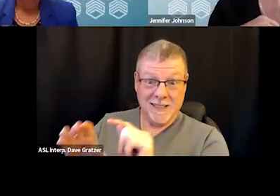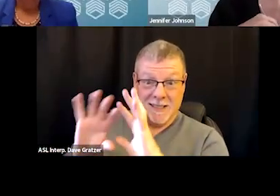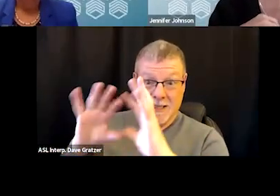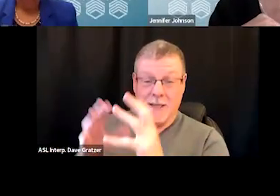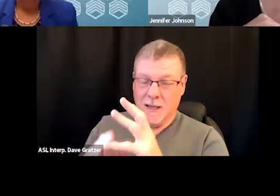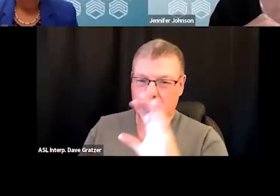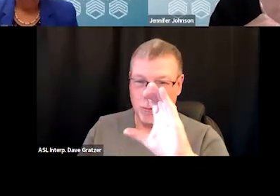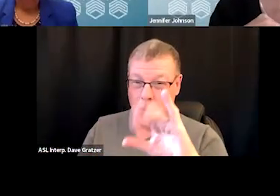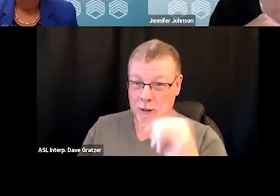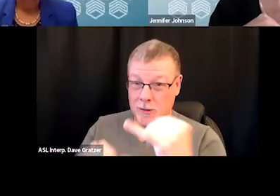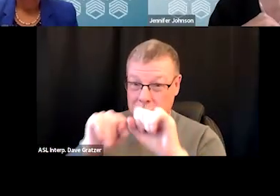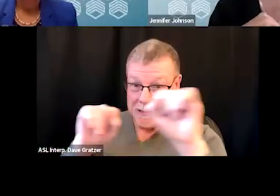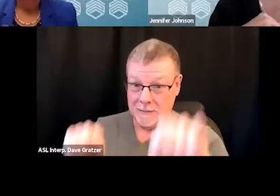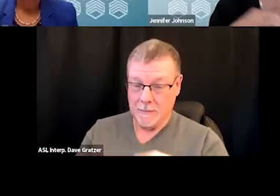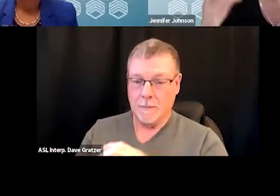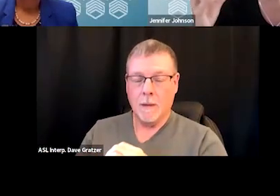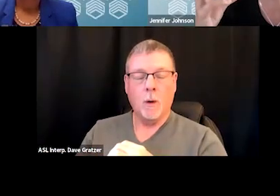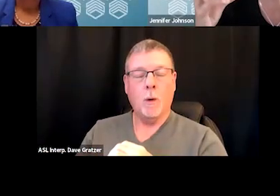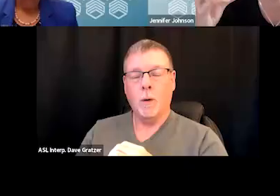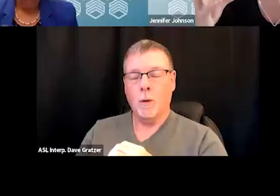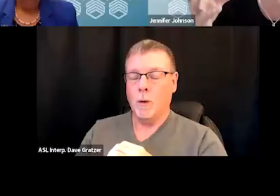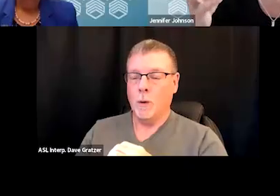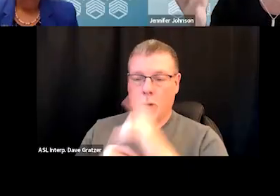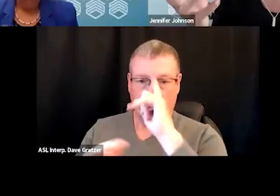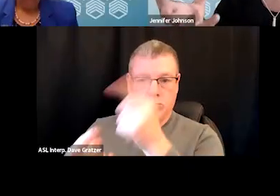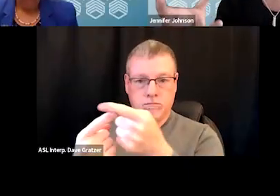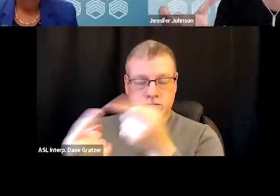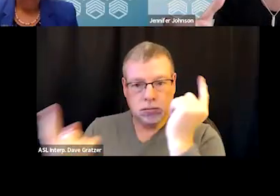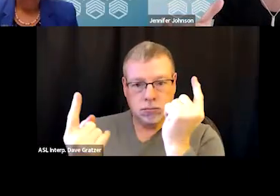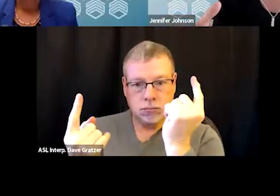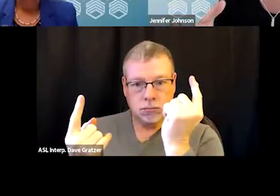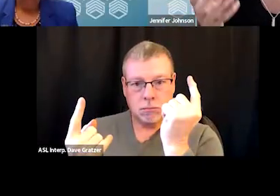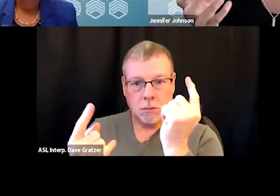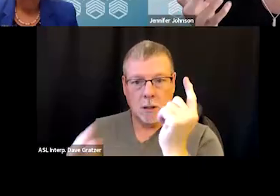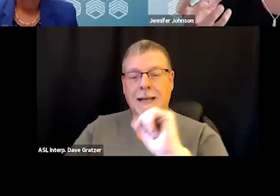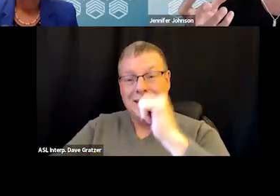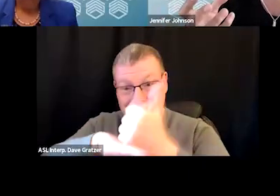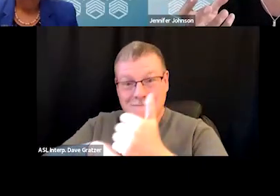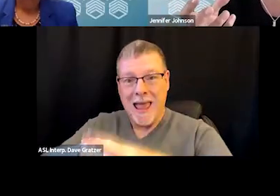criminal justice system, there's a lot. It's an adversarial system. It's built on argument. It's built on fighting.